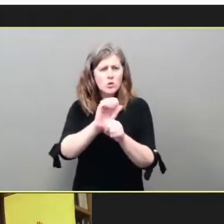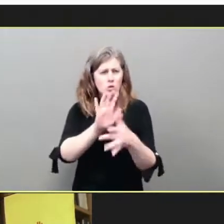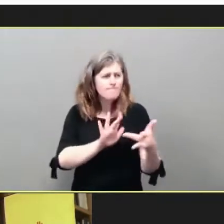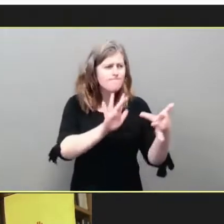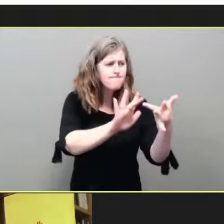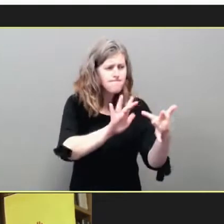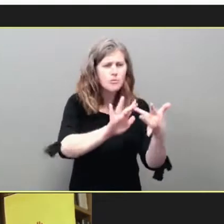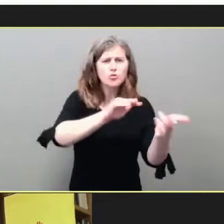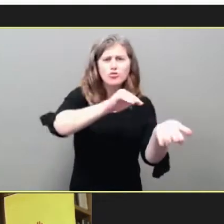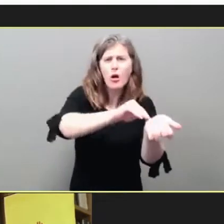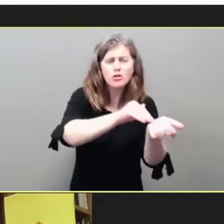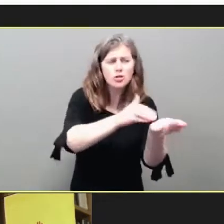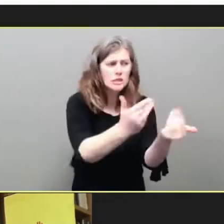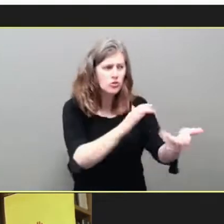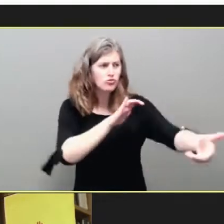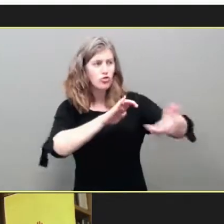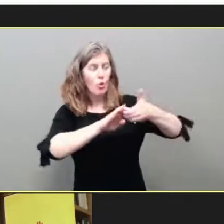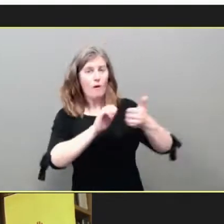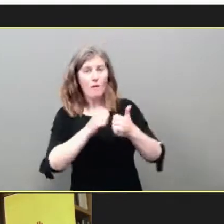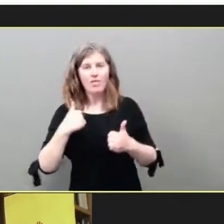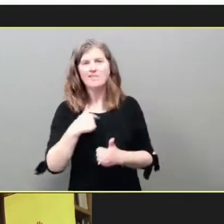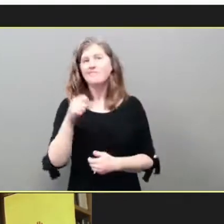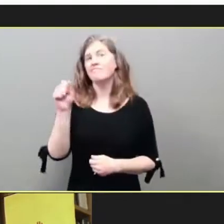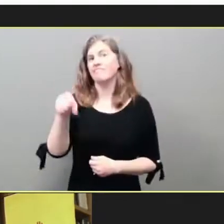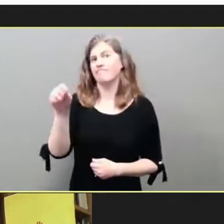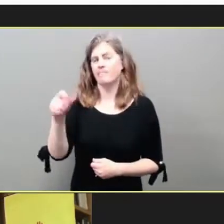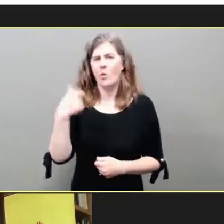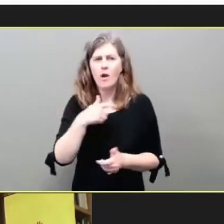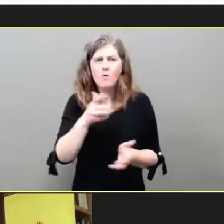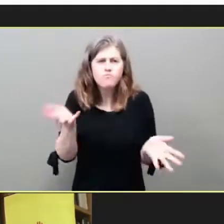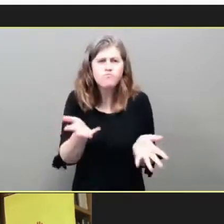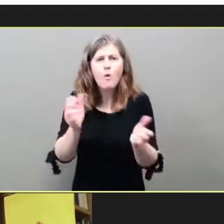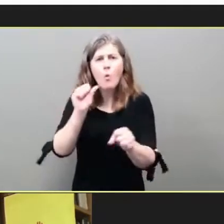providers, you know? Yes, we are working with many of our hospitals here